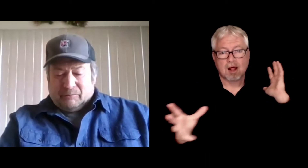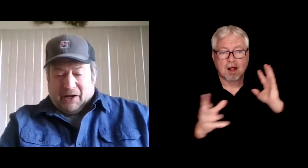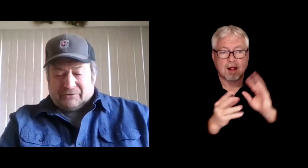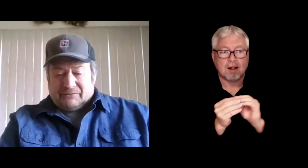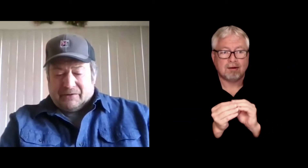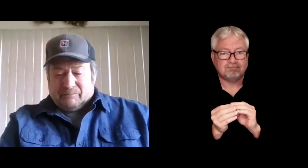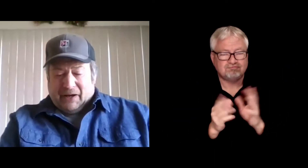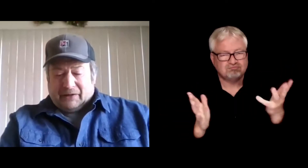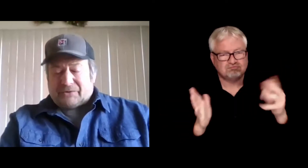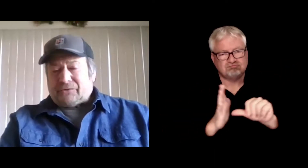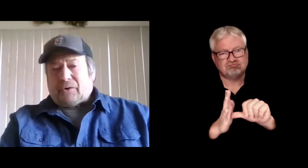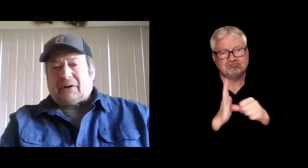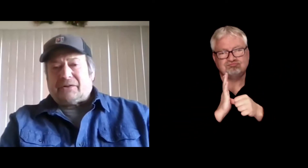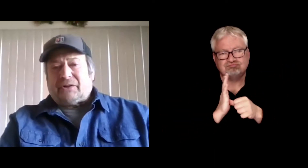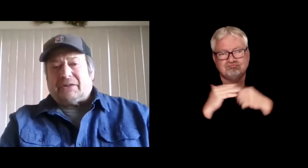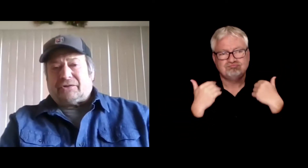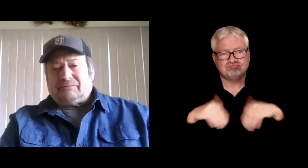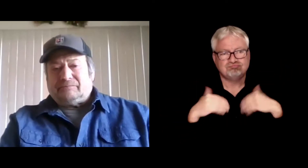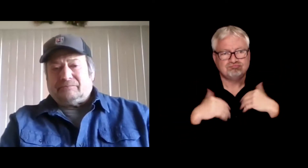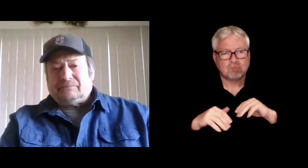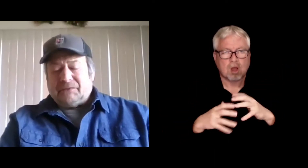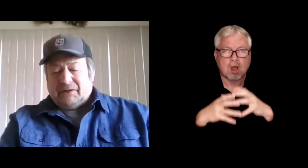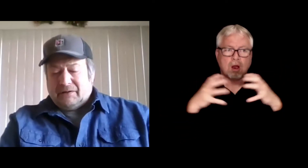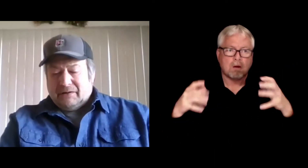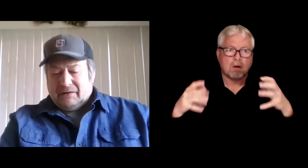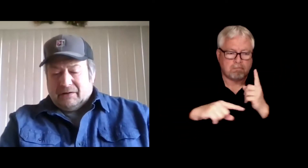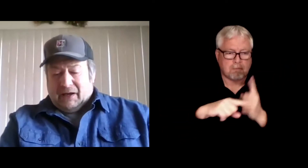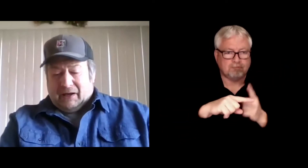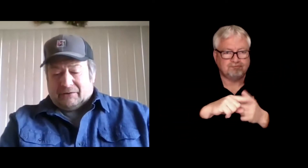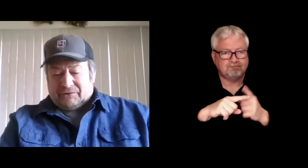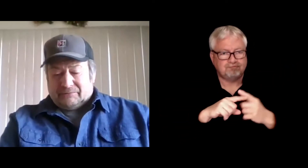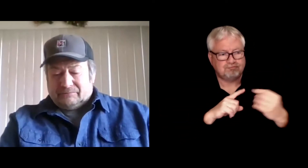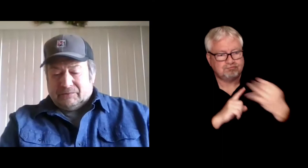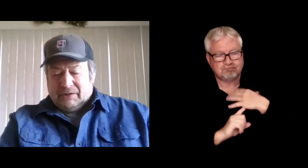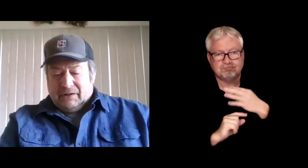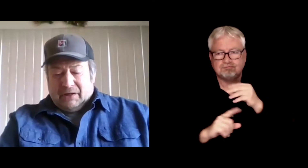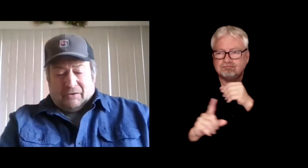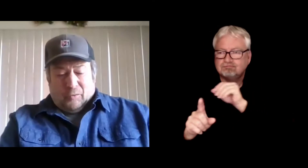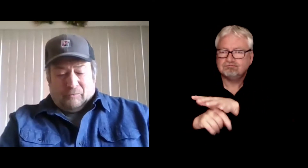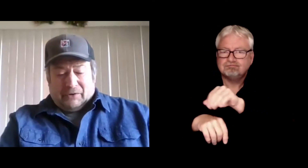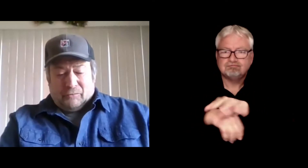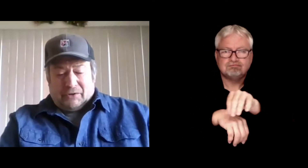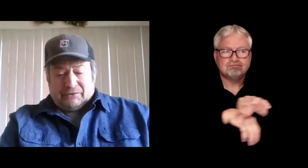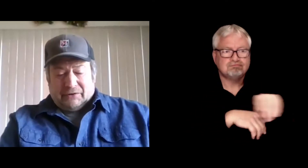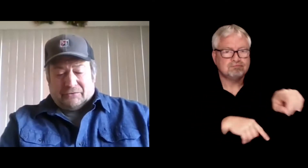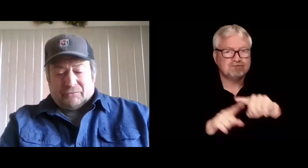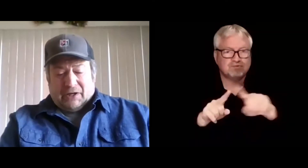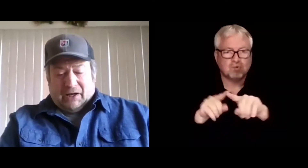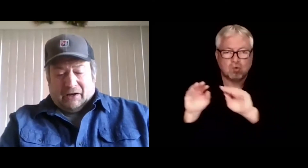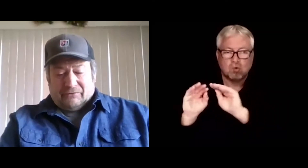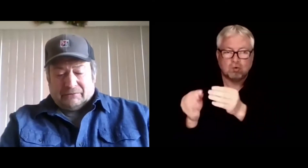the positive impact this organization has and hopefully we'll continue to have